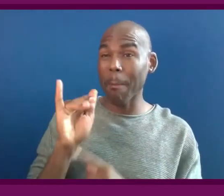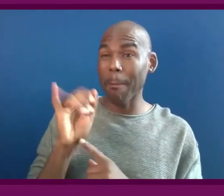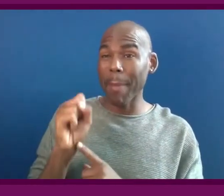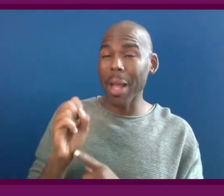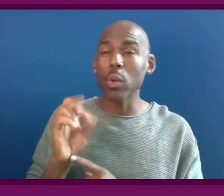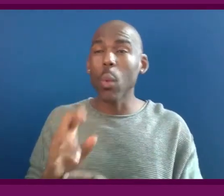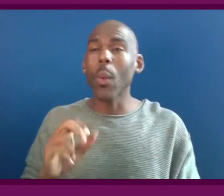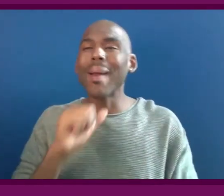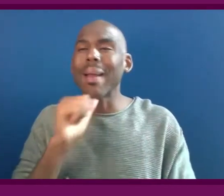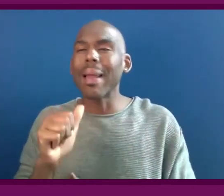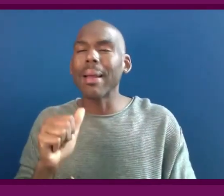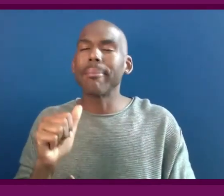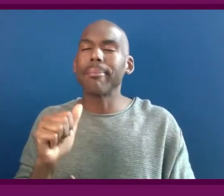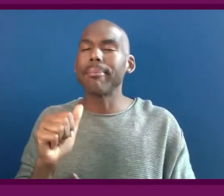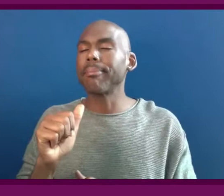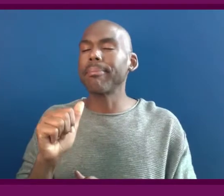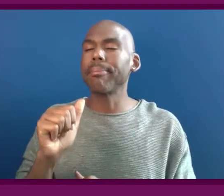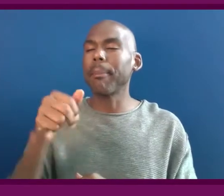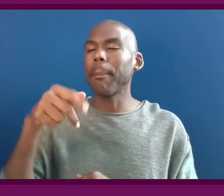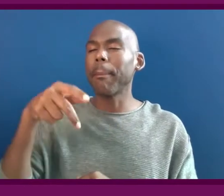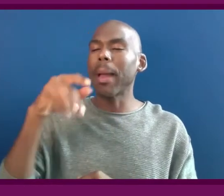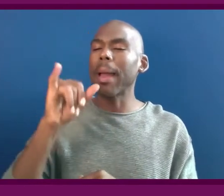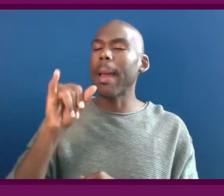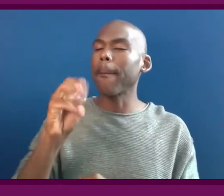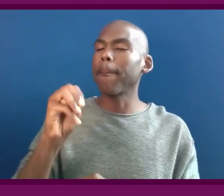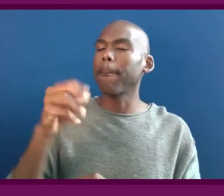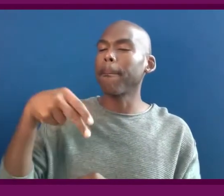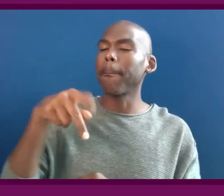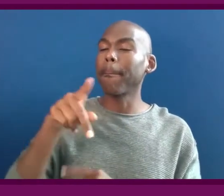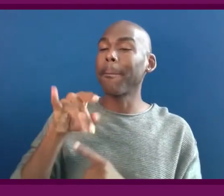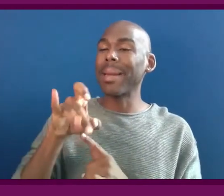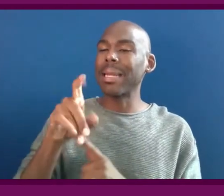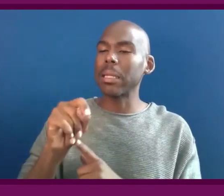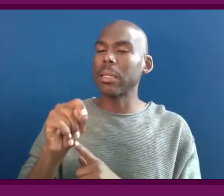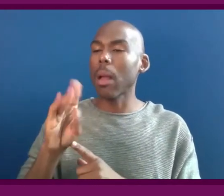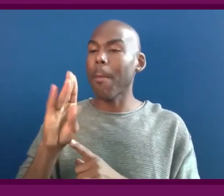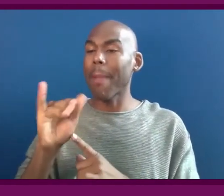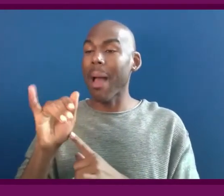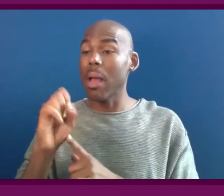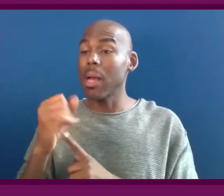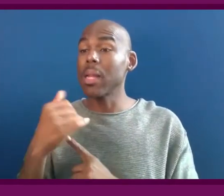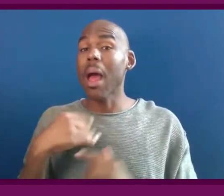And to just be very clear, I use this definition because I have a lot of mentees, I work with